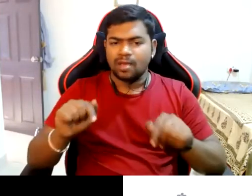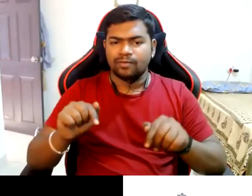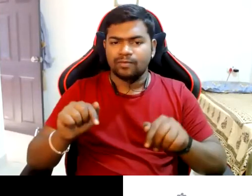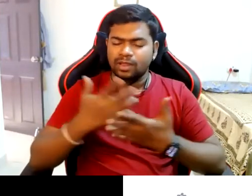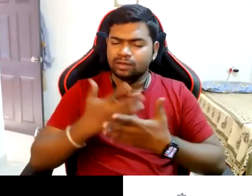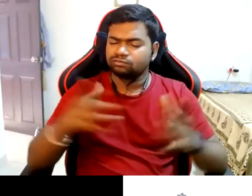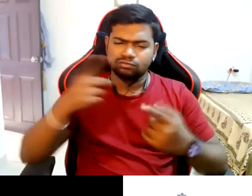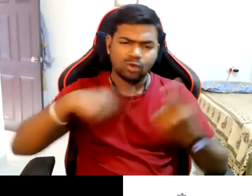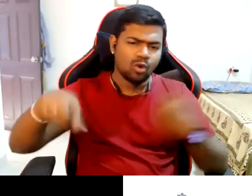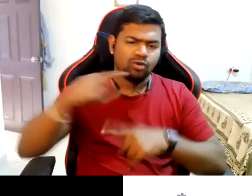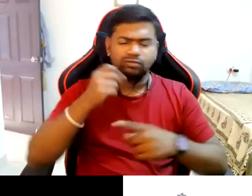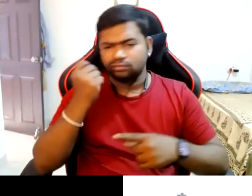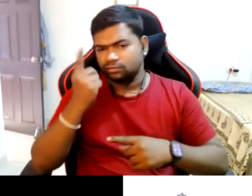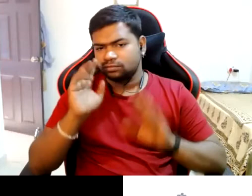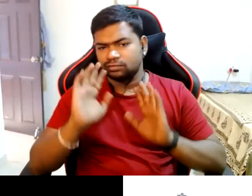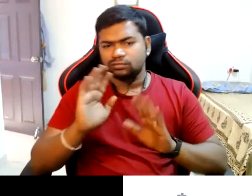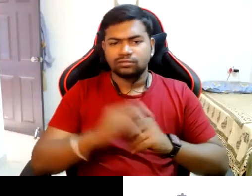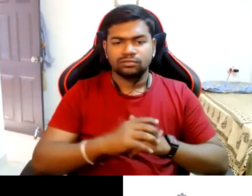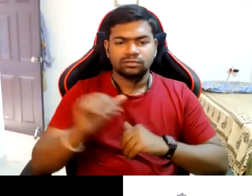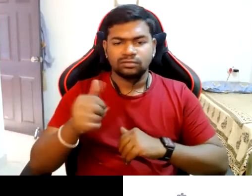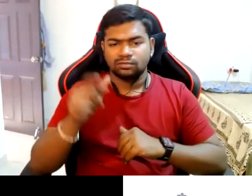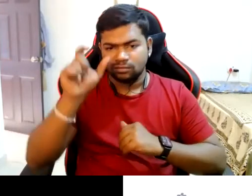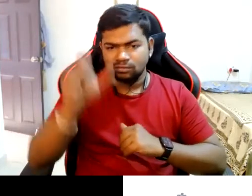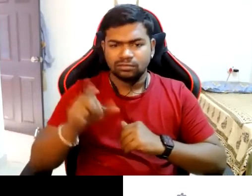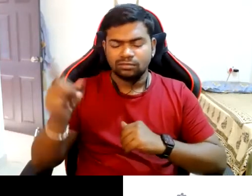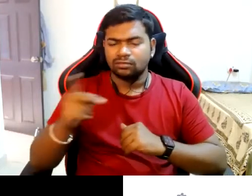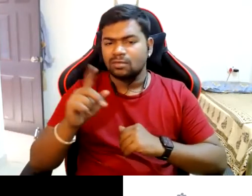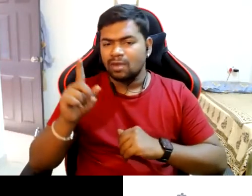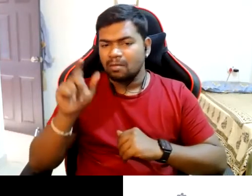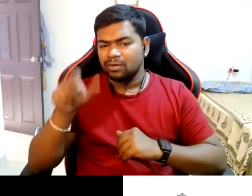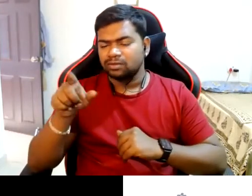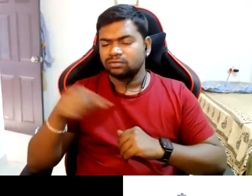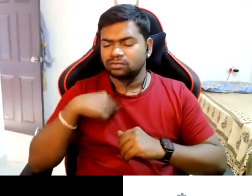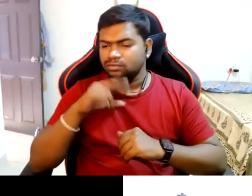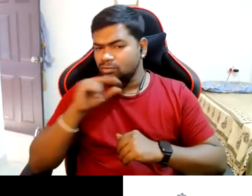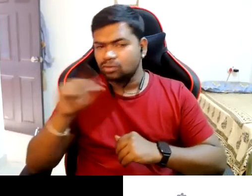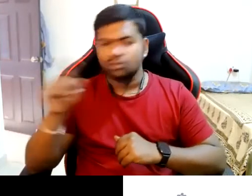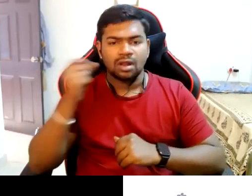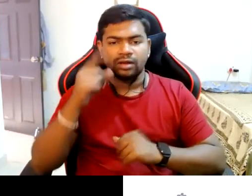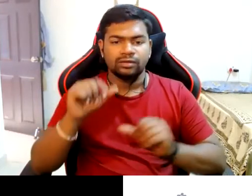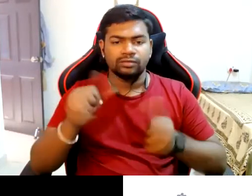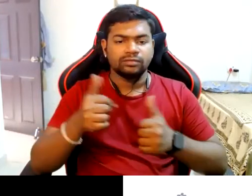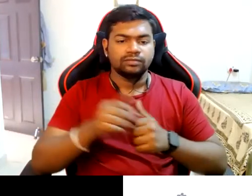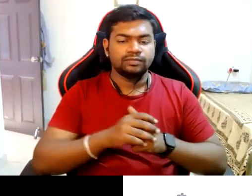If I talk to someone within one second within an instant they understand and then they will write for